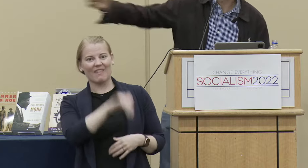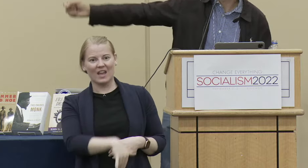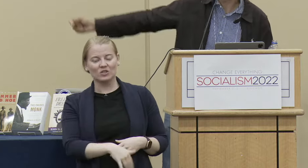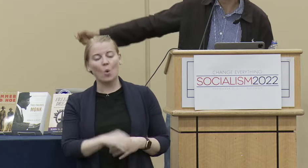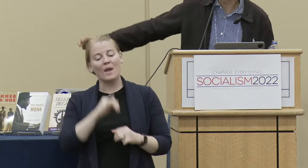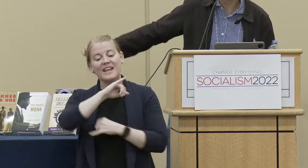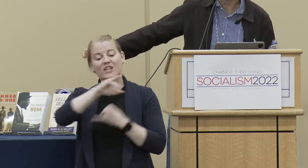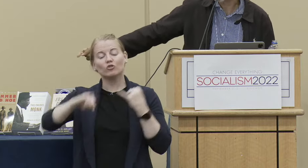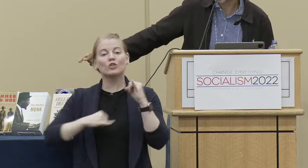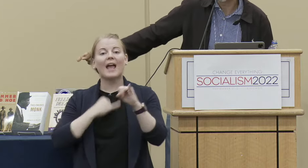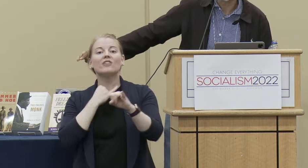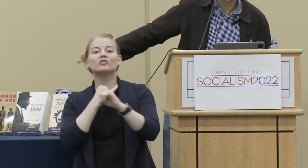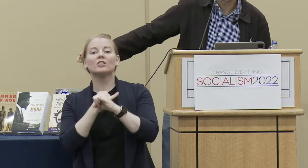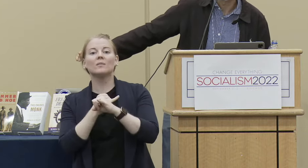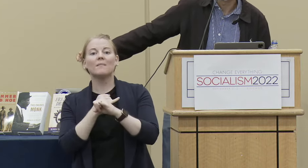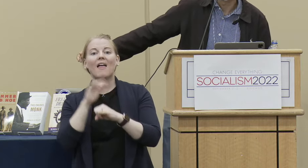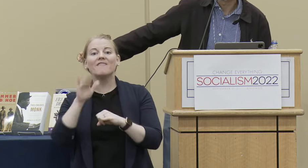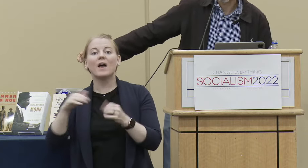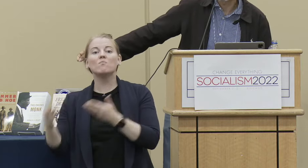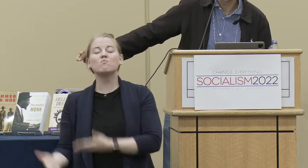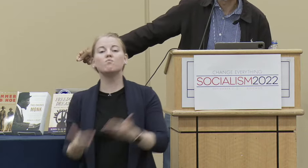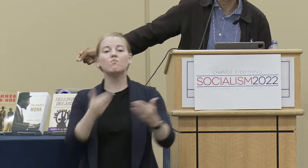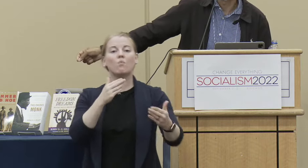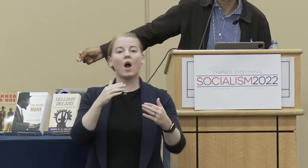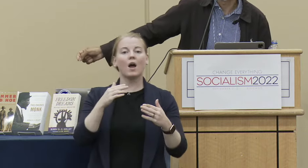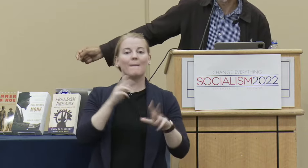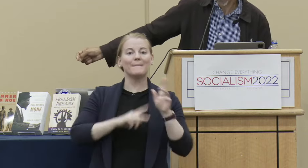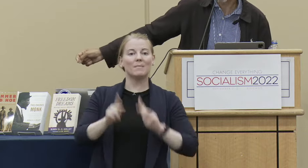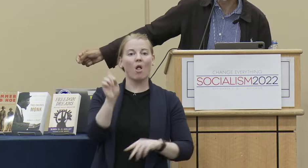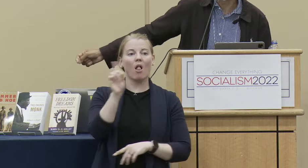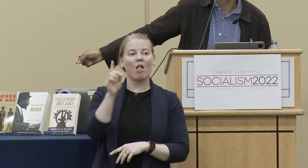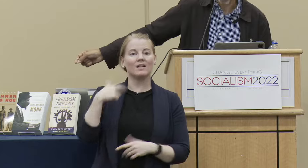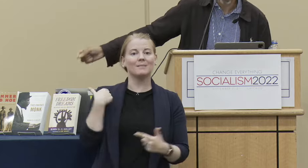internationalism was the force against it. Internationalism